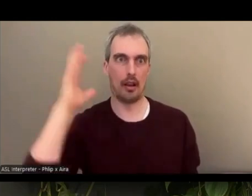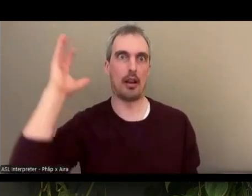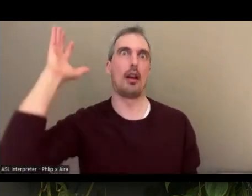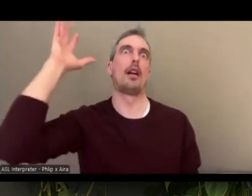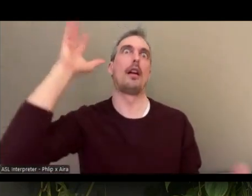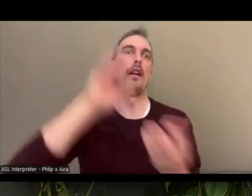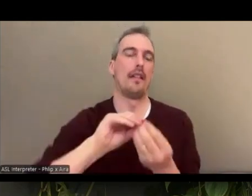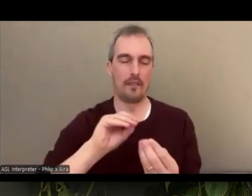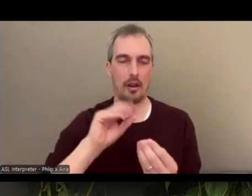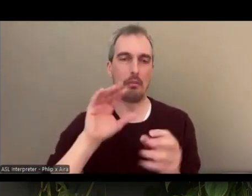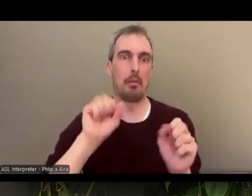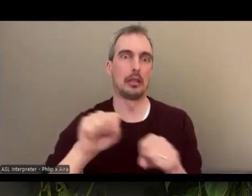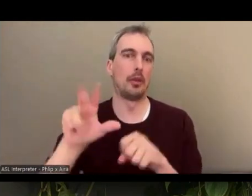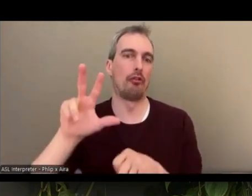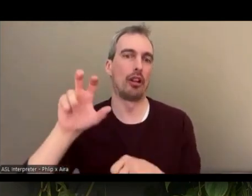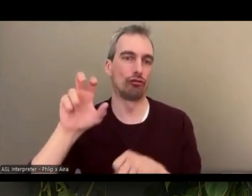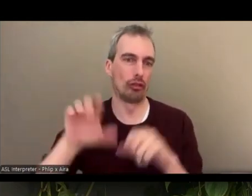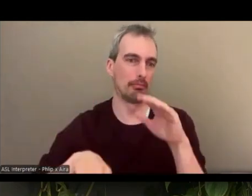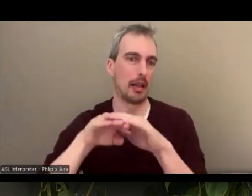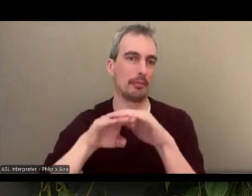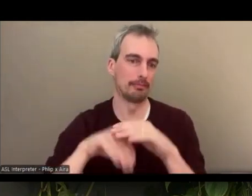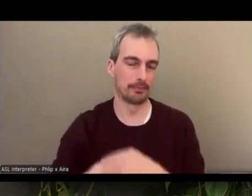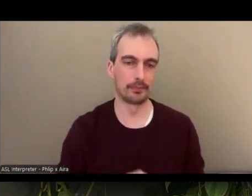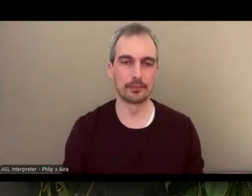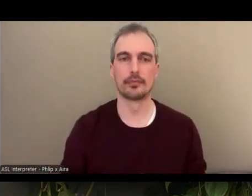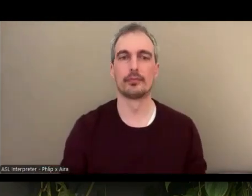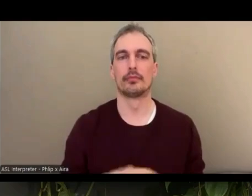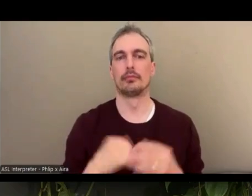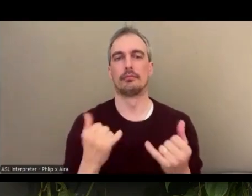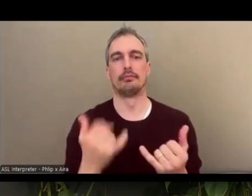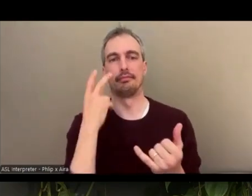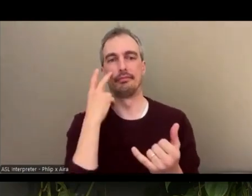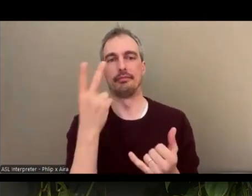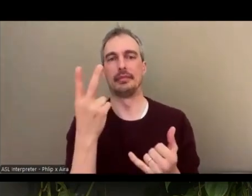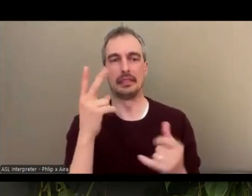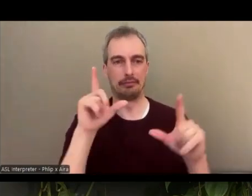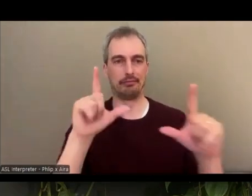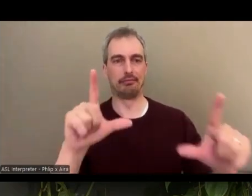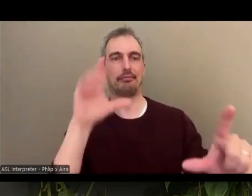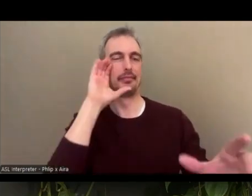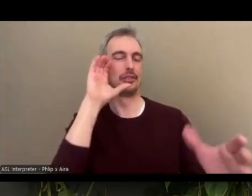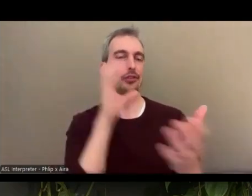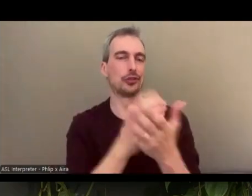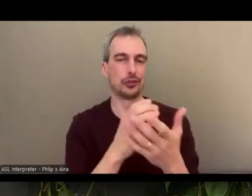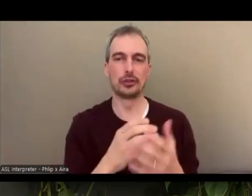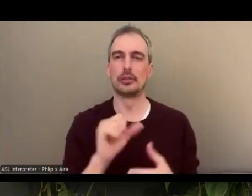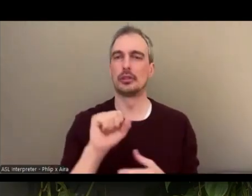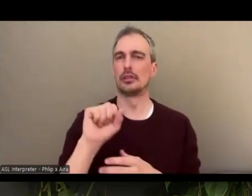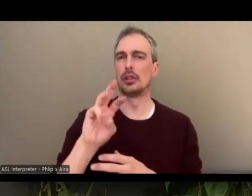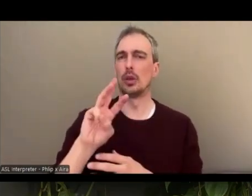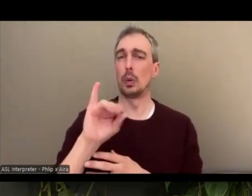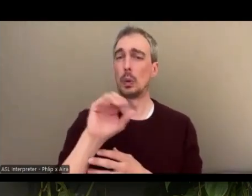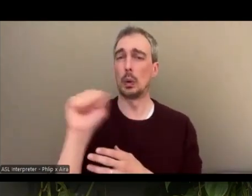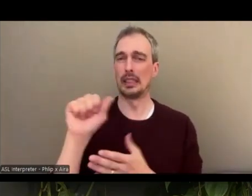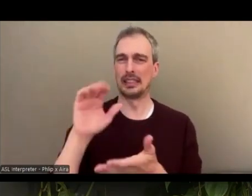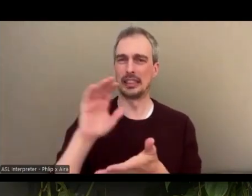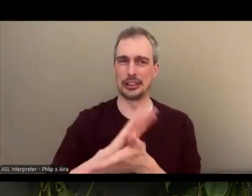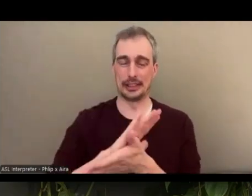There's a slide on the screen of a stack of Swiss cheese slices. This is a little different than all the text-based slides that I've had up to now.